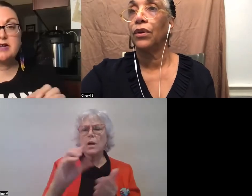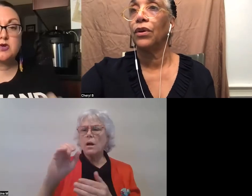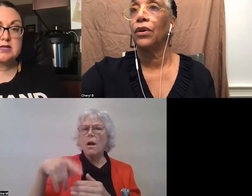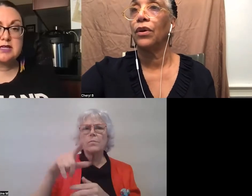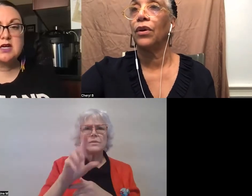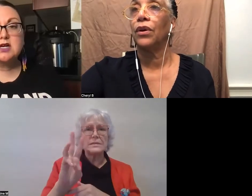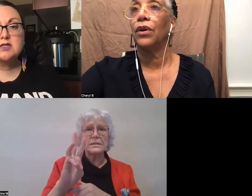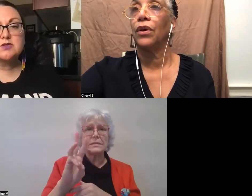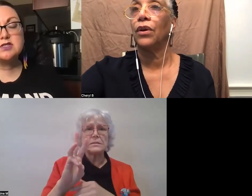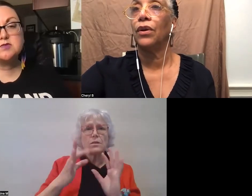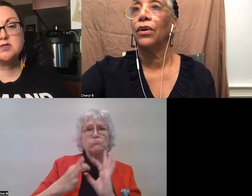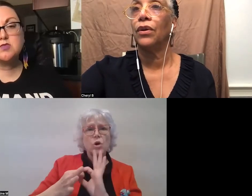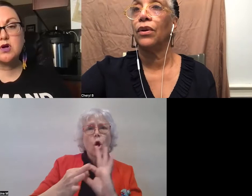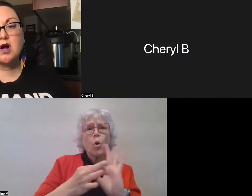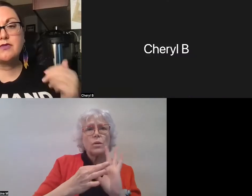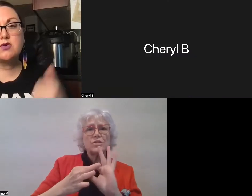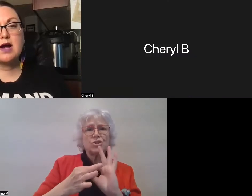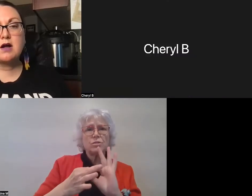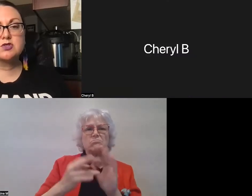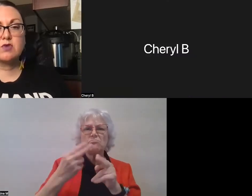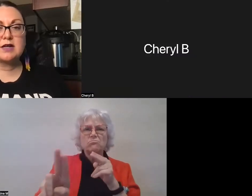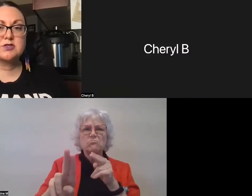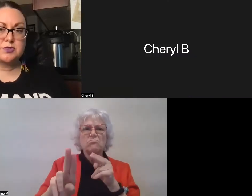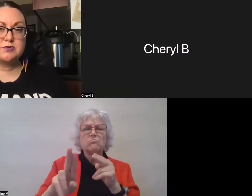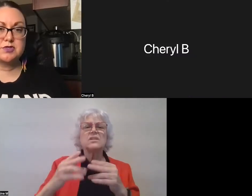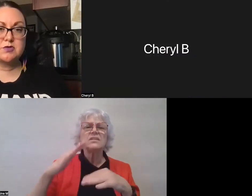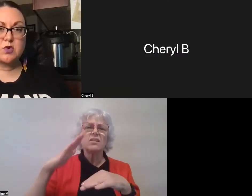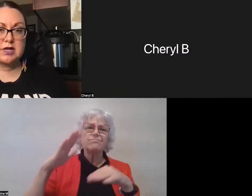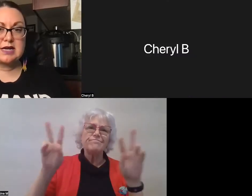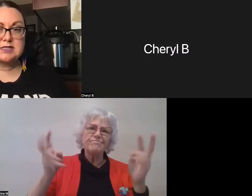This is a lot of Grassroots organizing